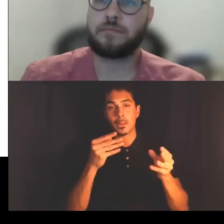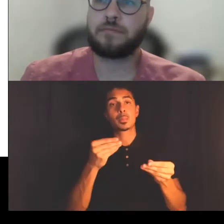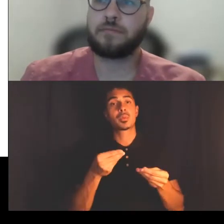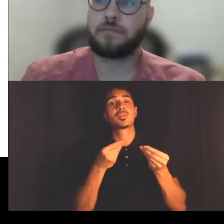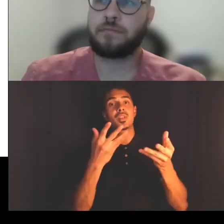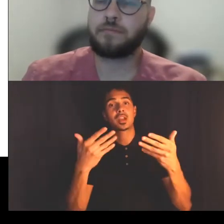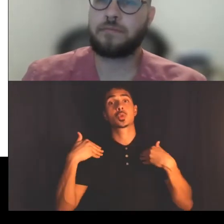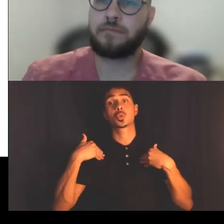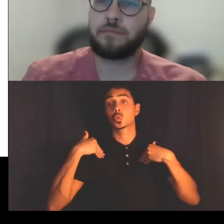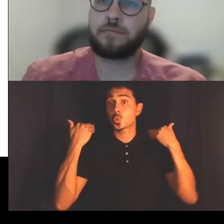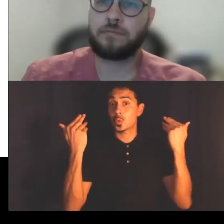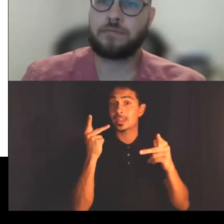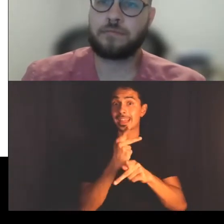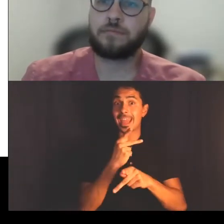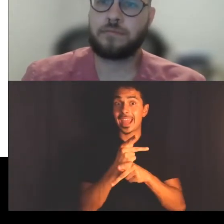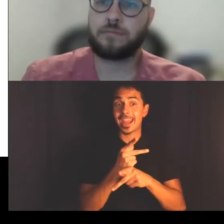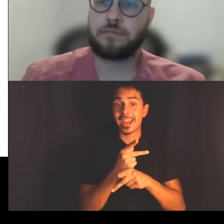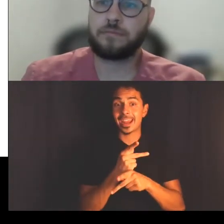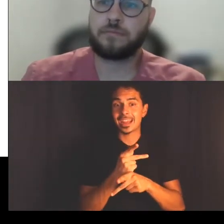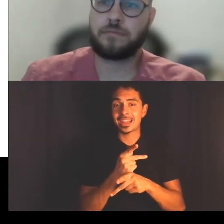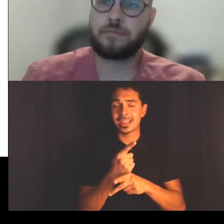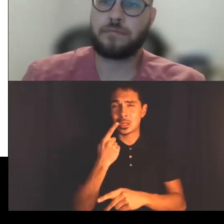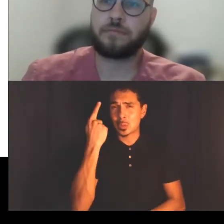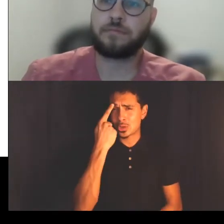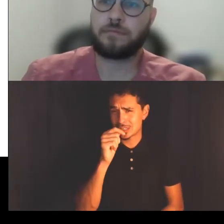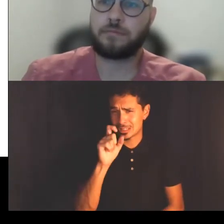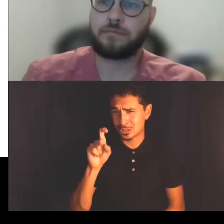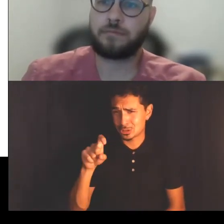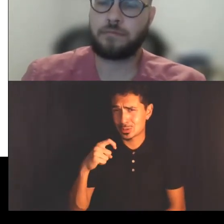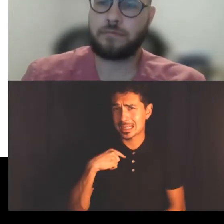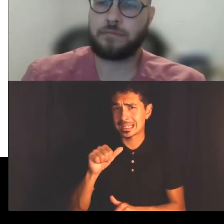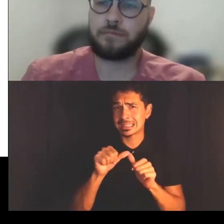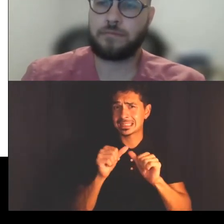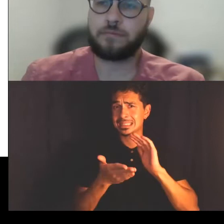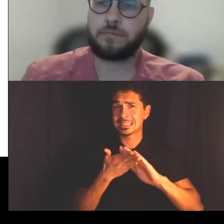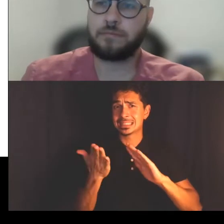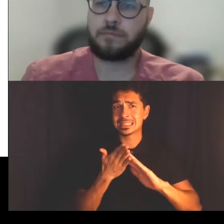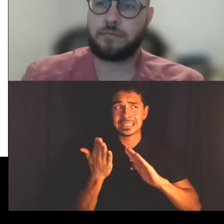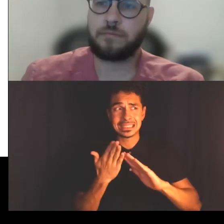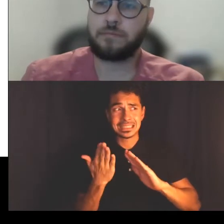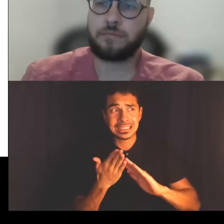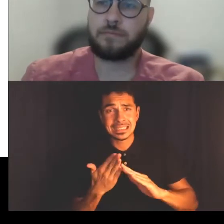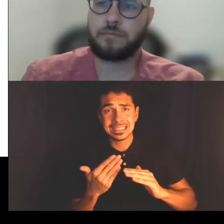that are wondering if they should keep doing that. Most of these folks are endocrinologists